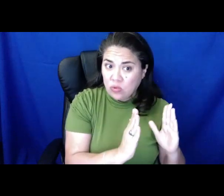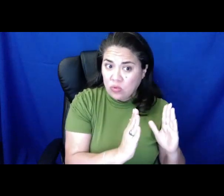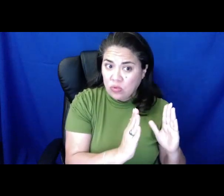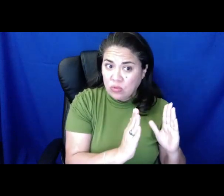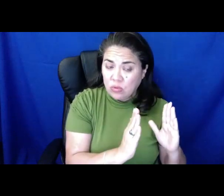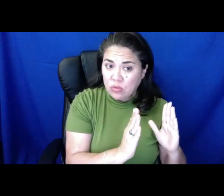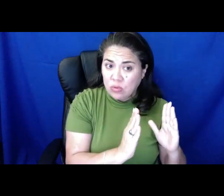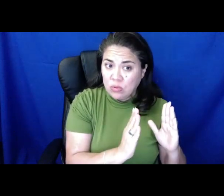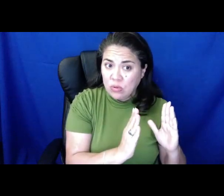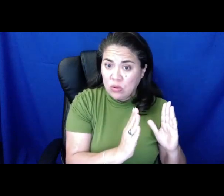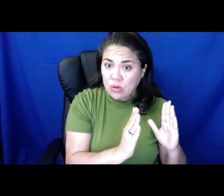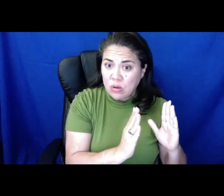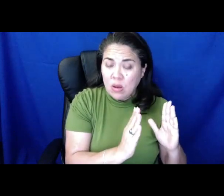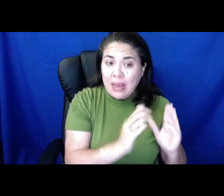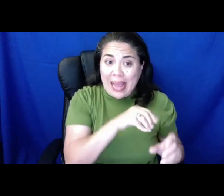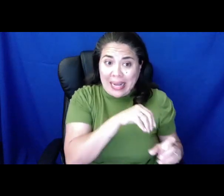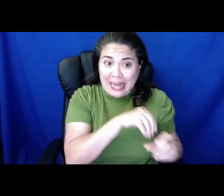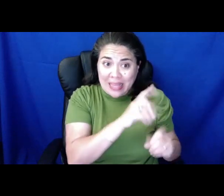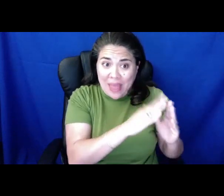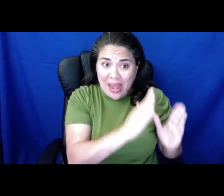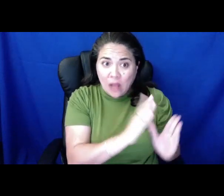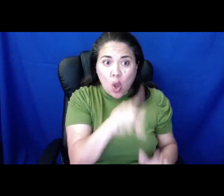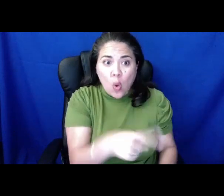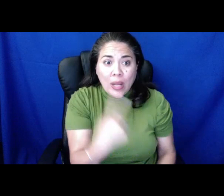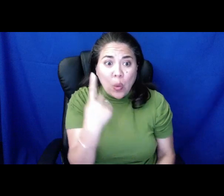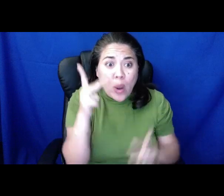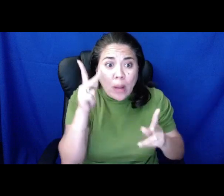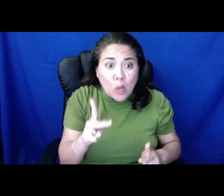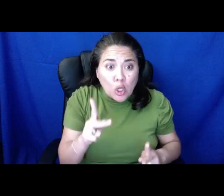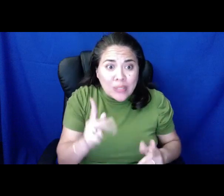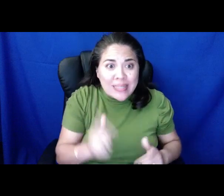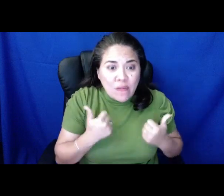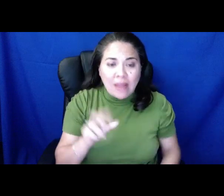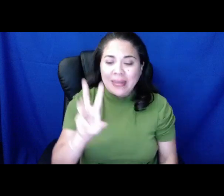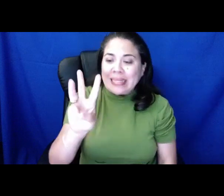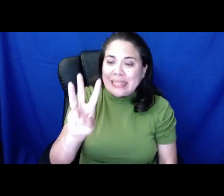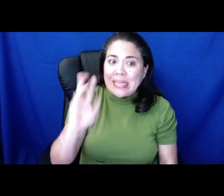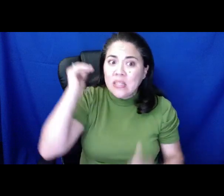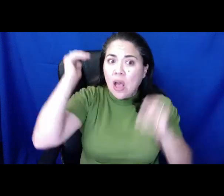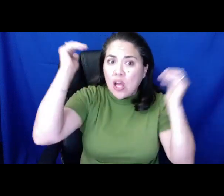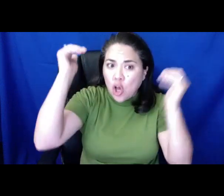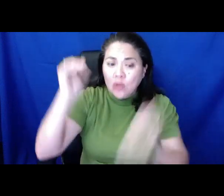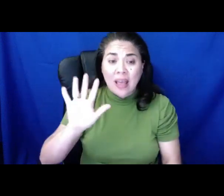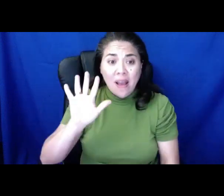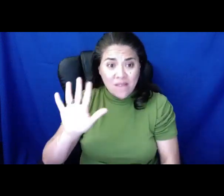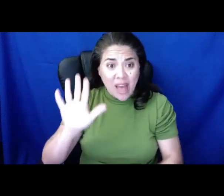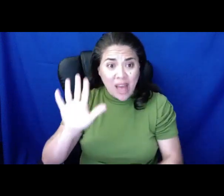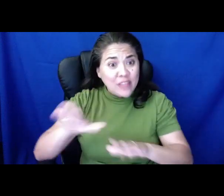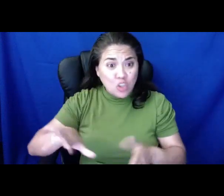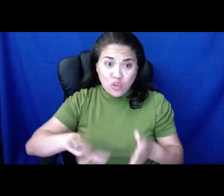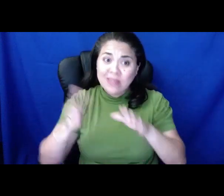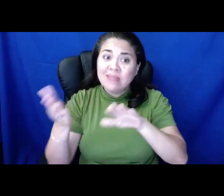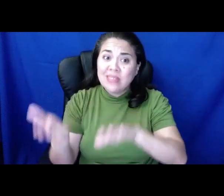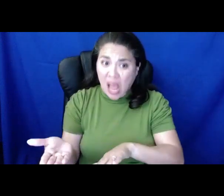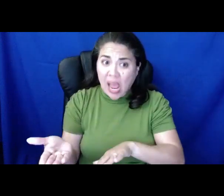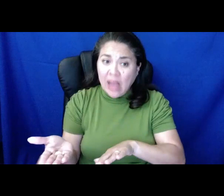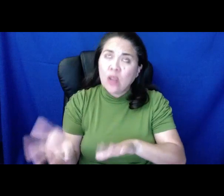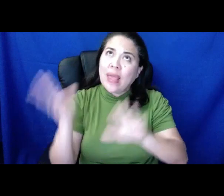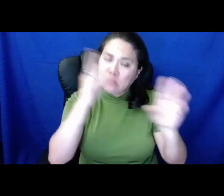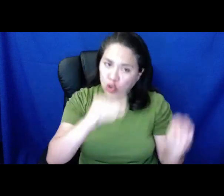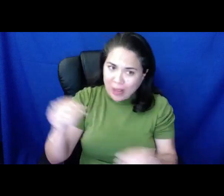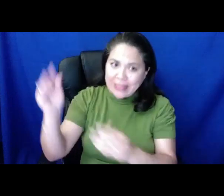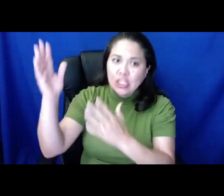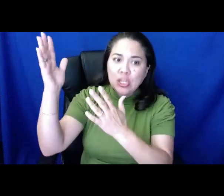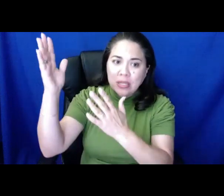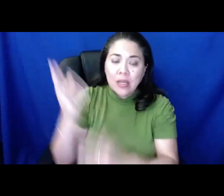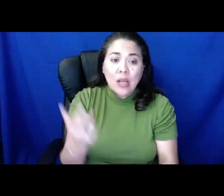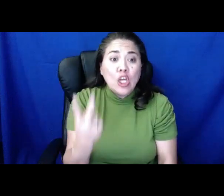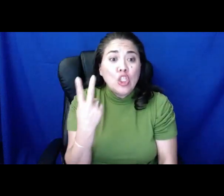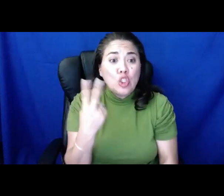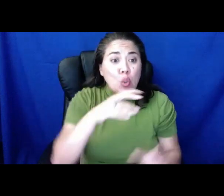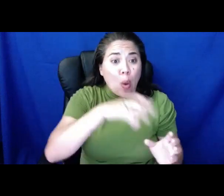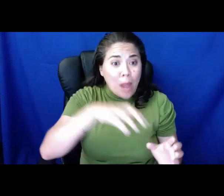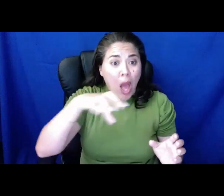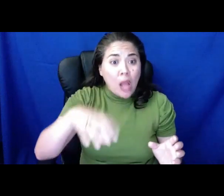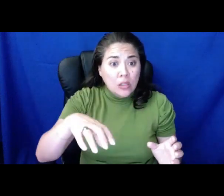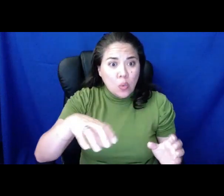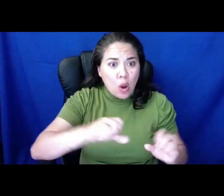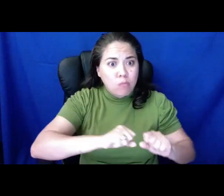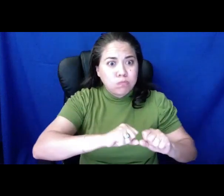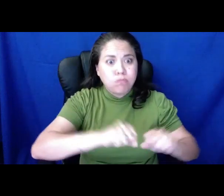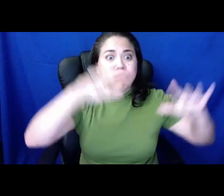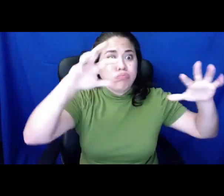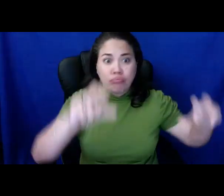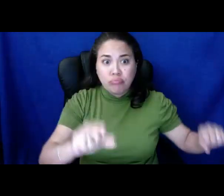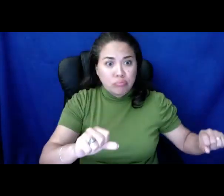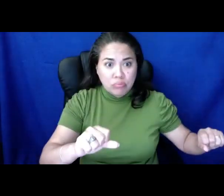Leslie McIntosh: And a home, only one person survived six adults and children have died, have transitioned I should say, and two blocks were raised to the ground and.